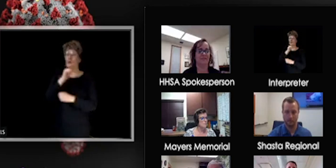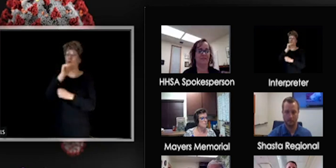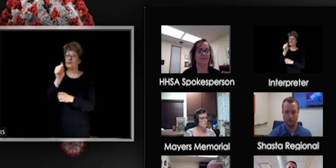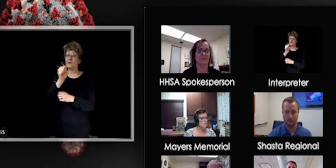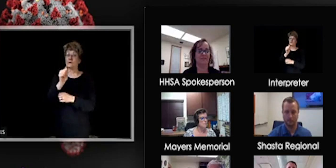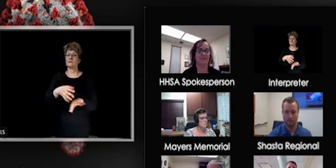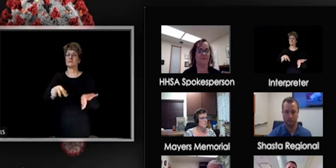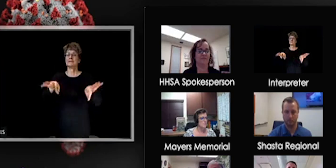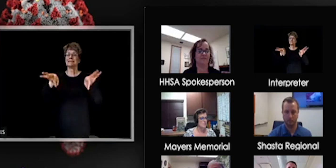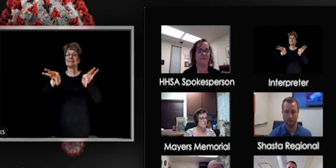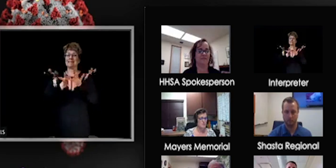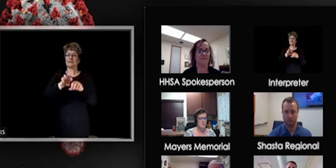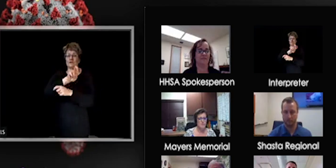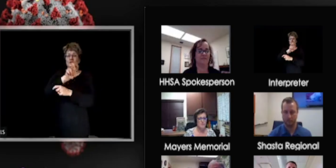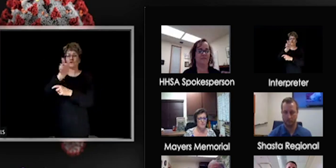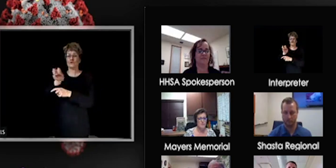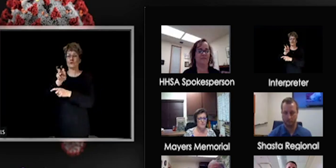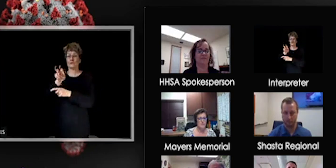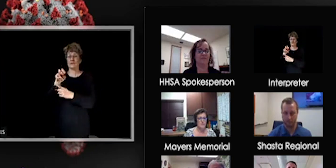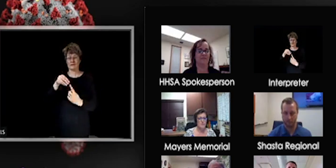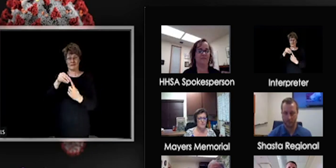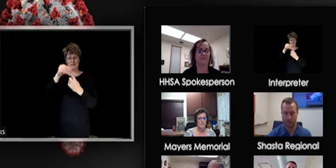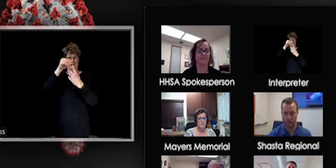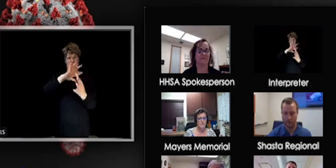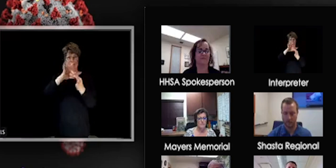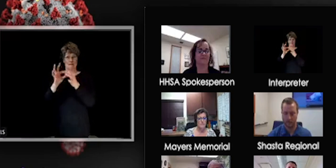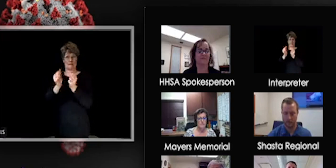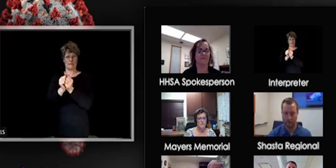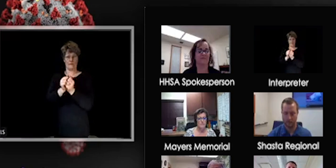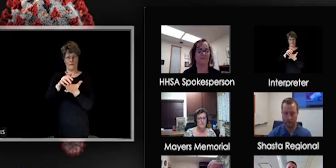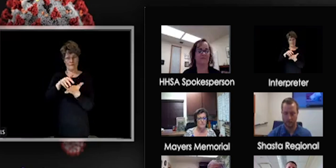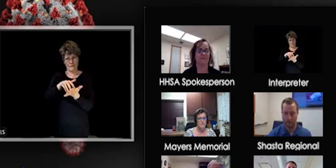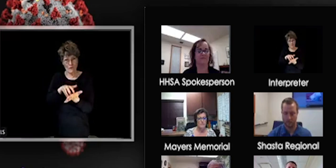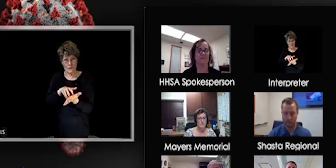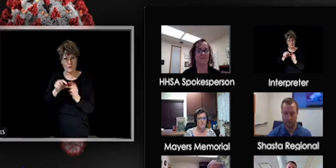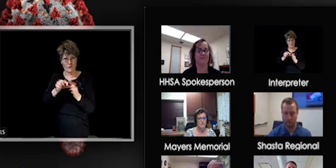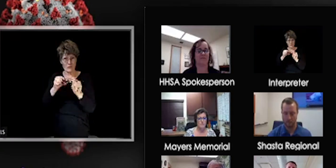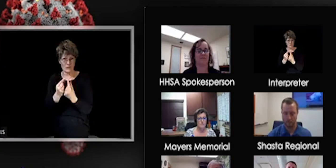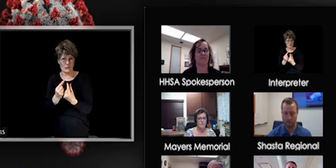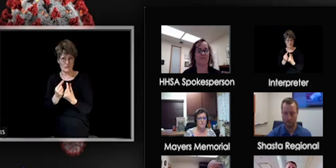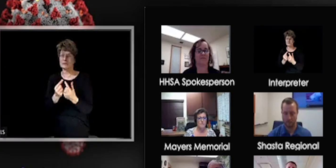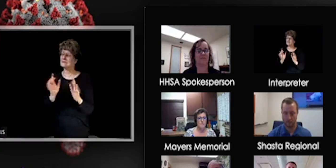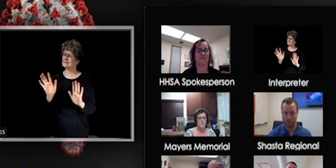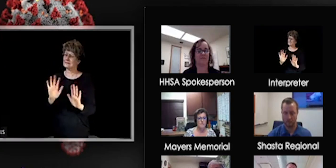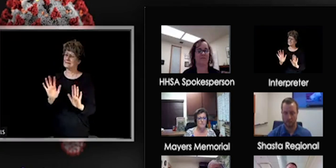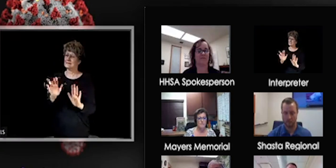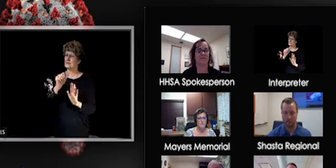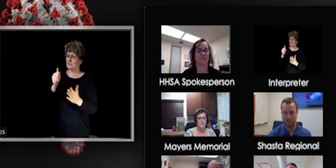groups is still not recommended unless there’s a real need, in which case it would be an